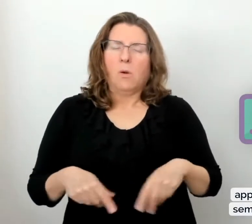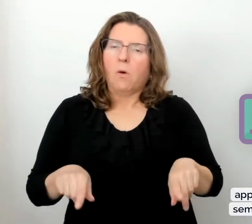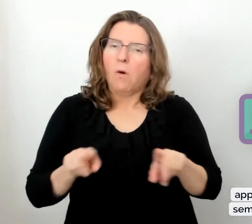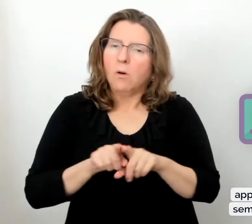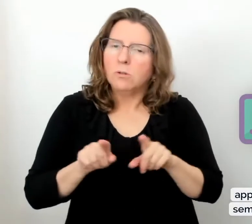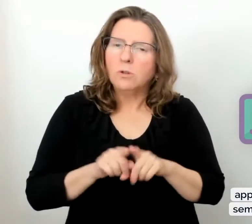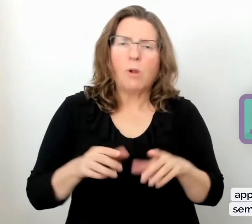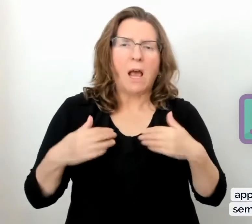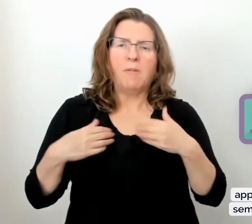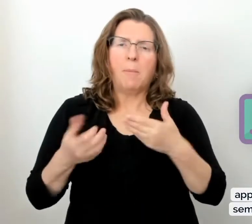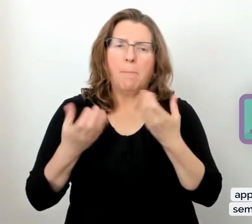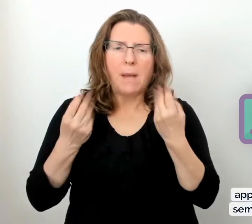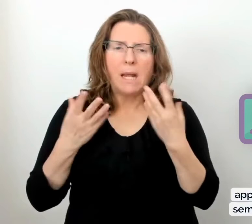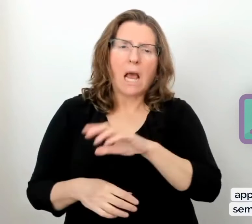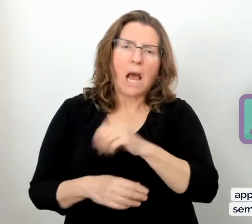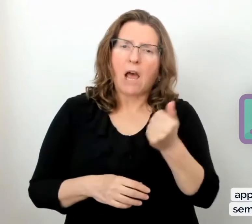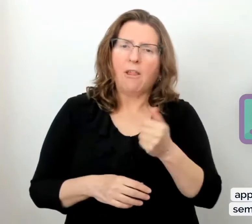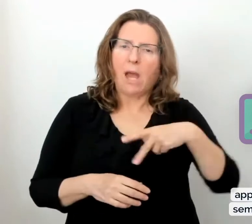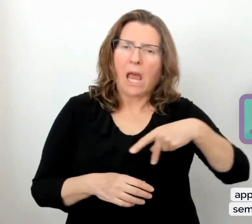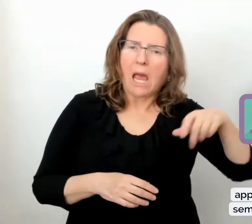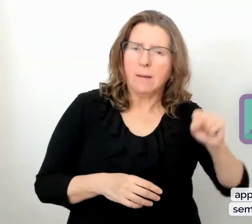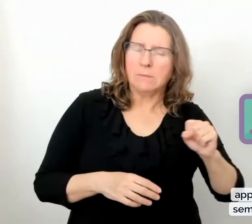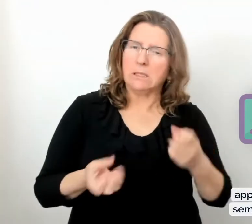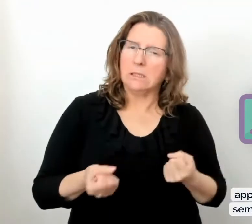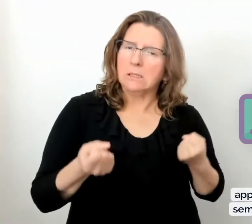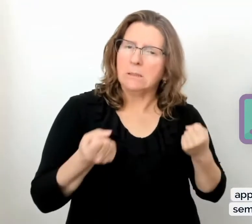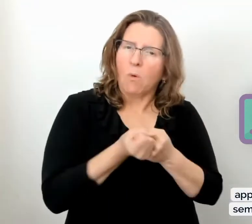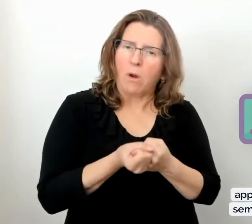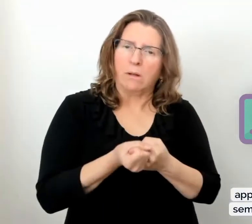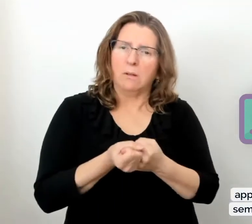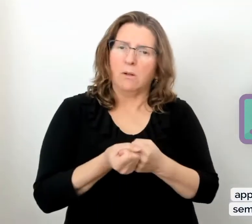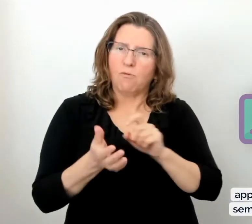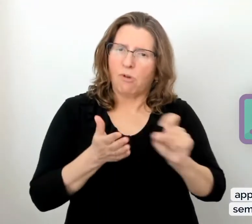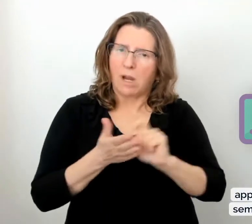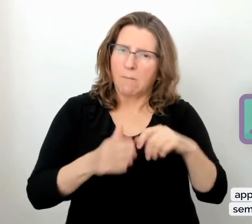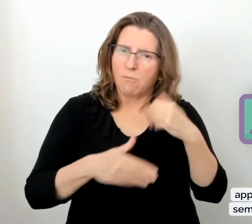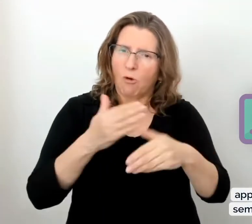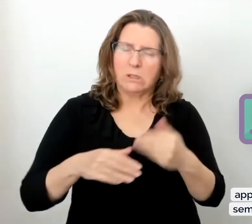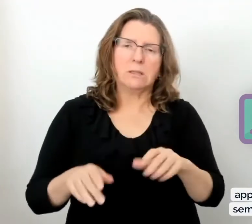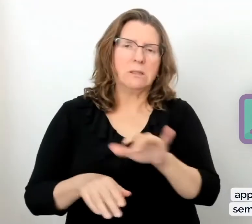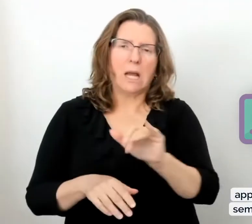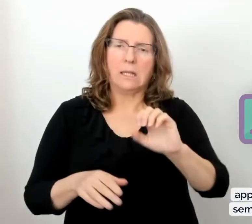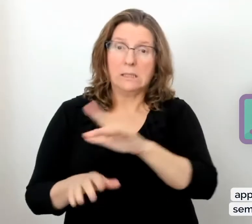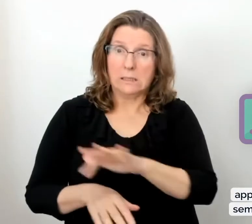Number five, word processing allows the integration of other apps that support the writing process.